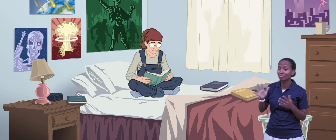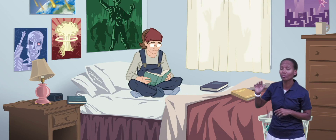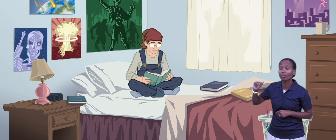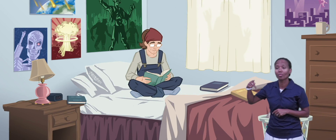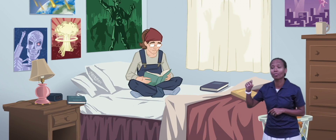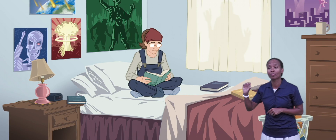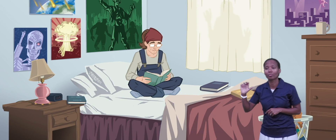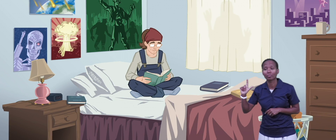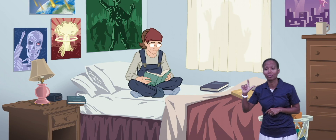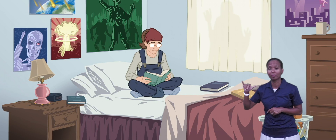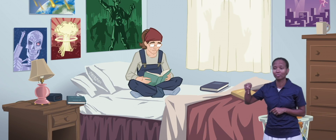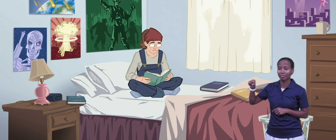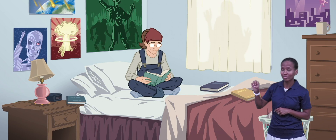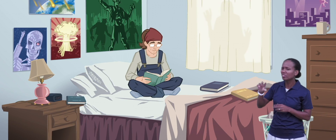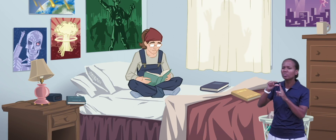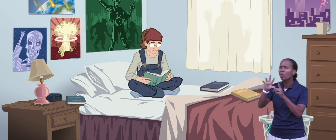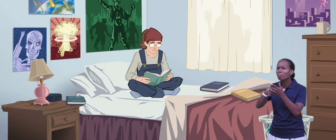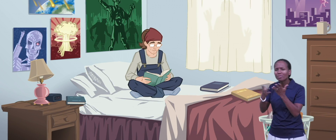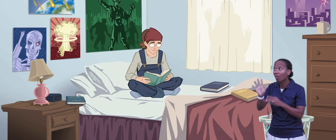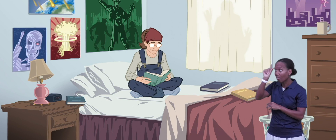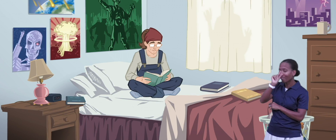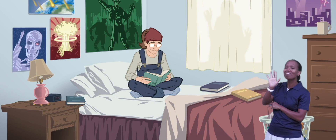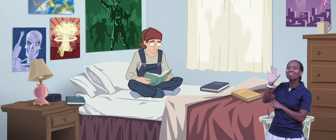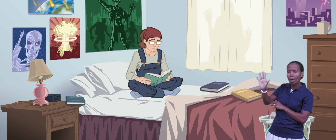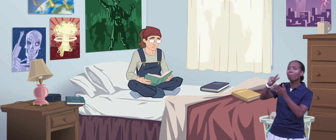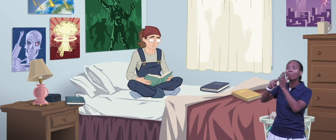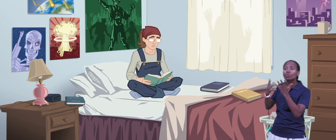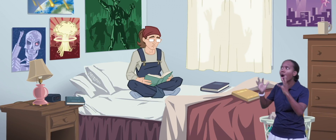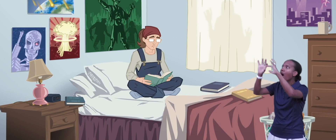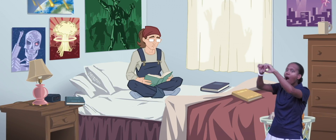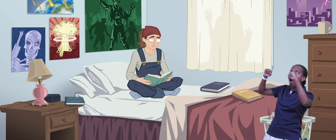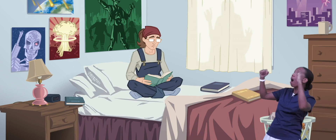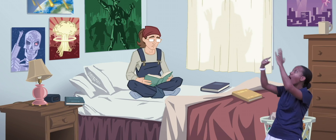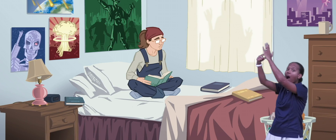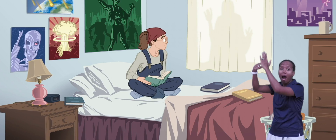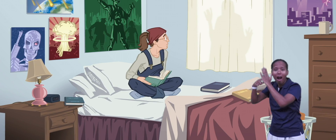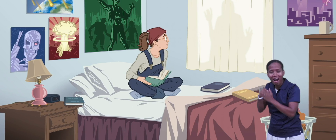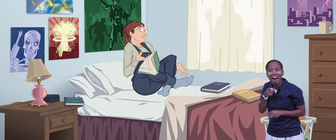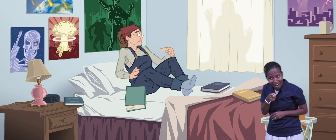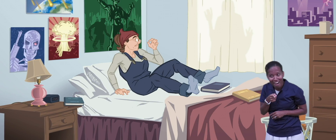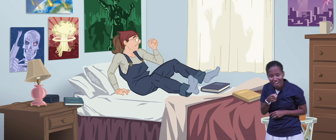Tim: No. Apocalypse is a Greek word that means “to uncover” or “reveal.”